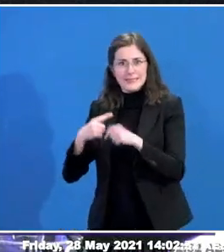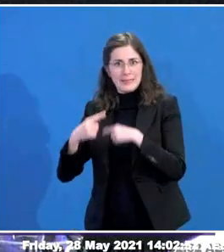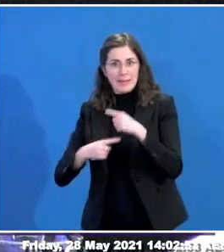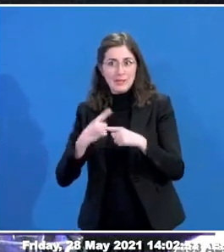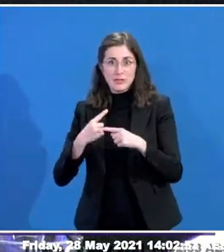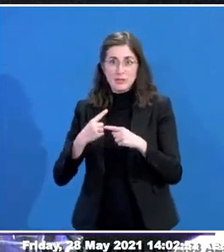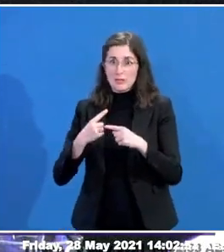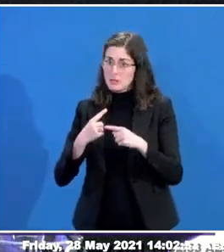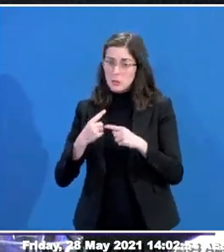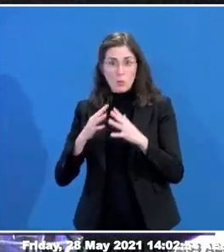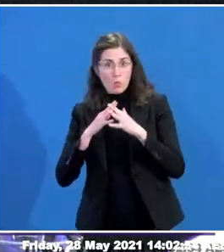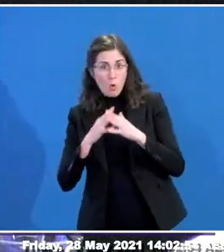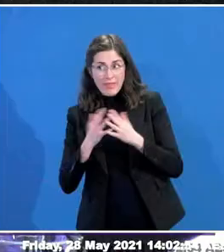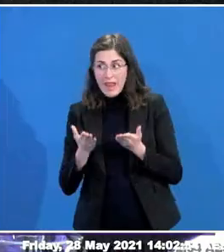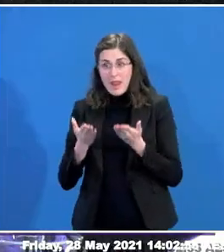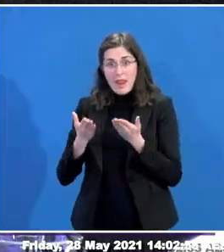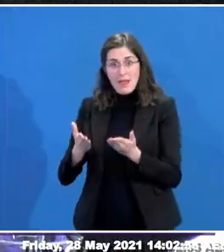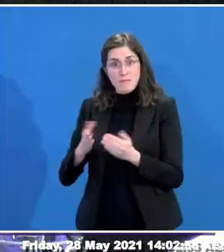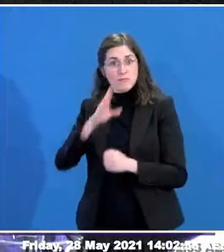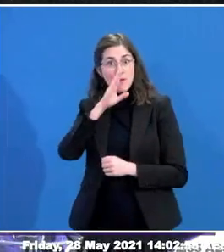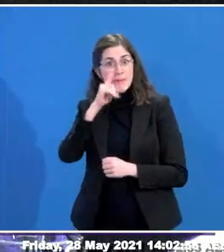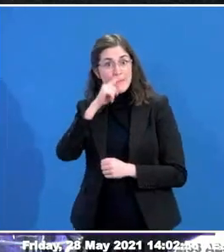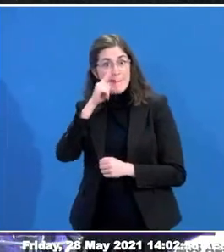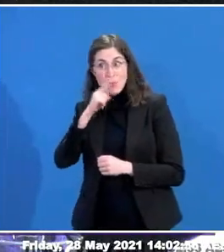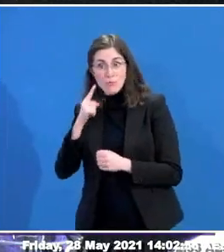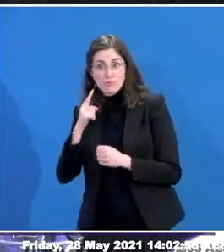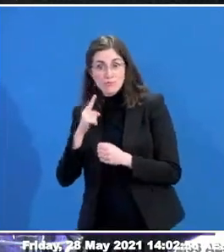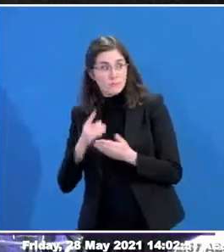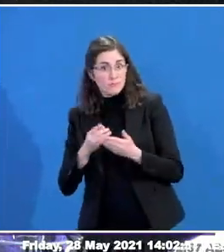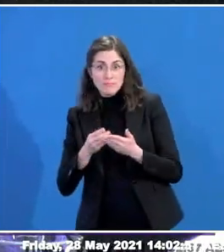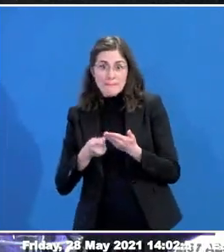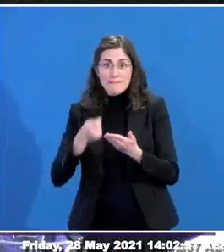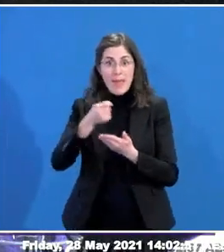of private equity investment, but it is something that we see quite a bit